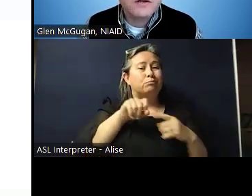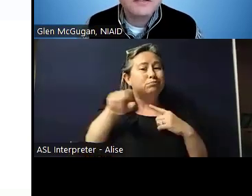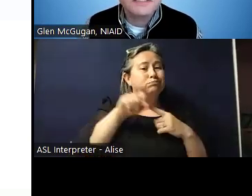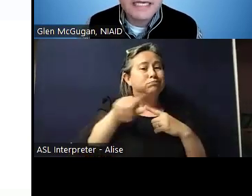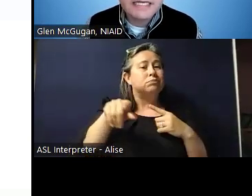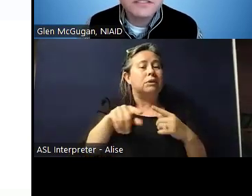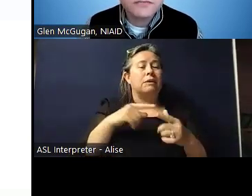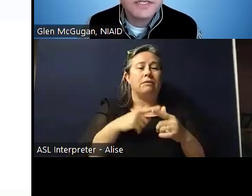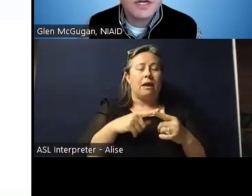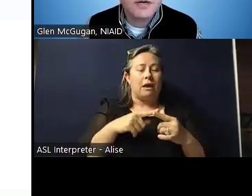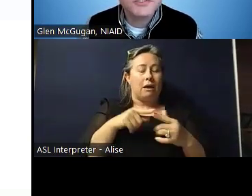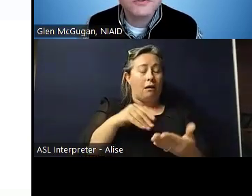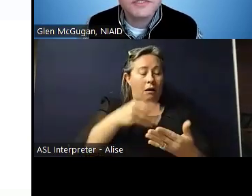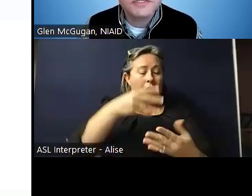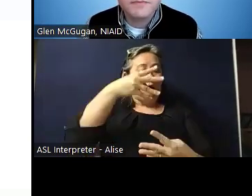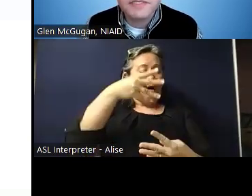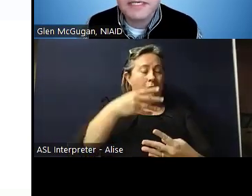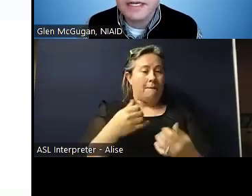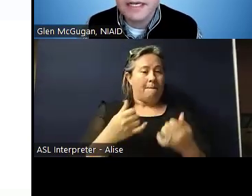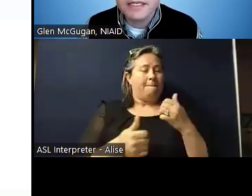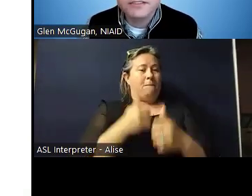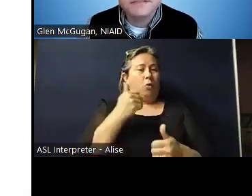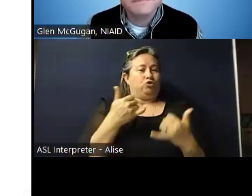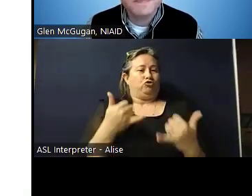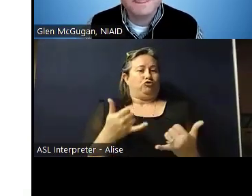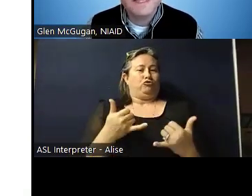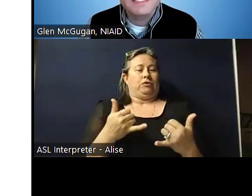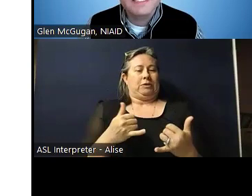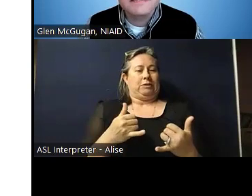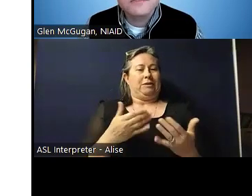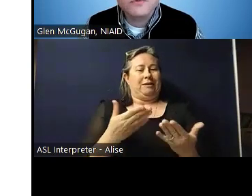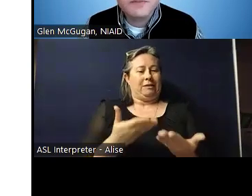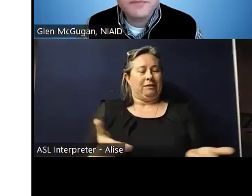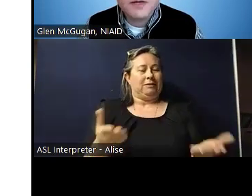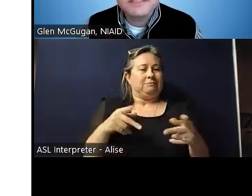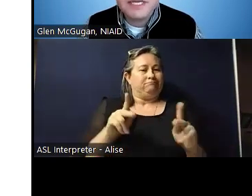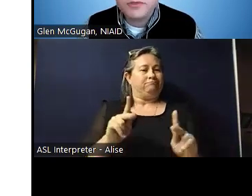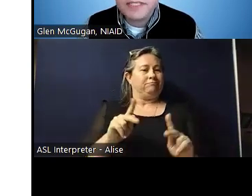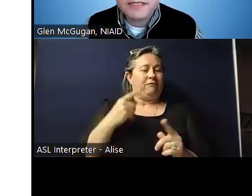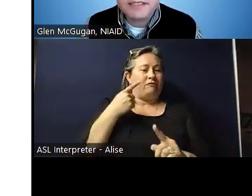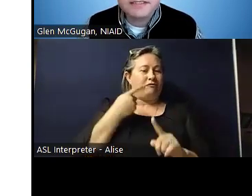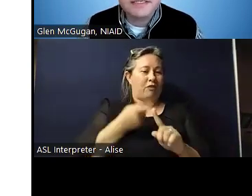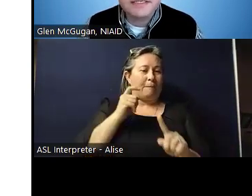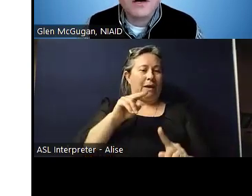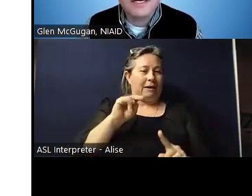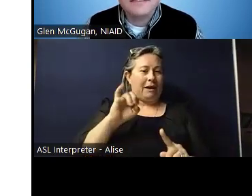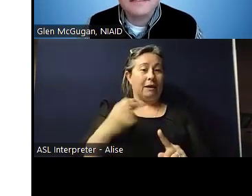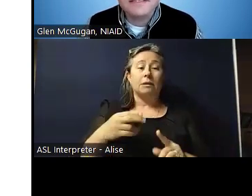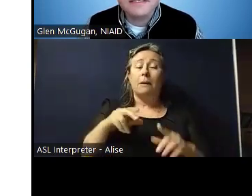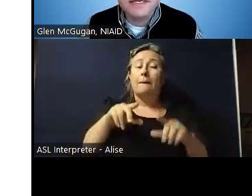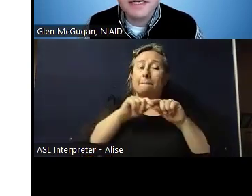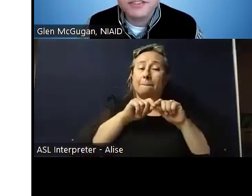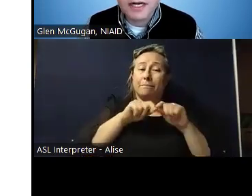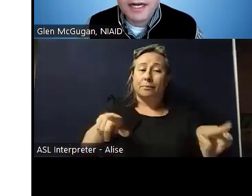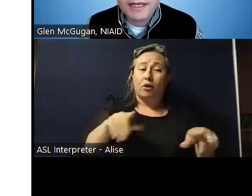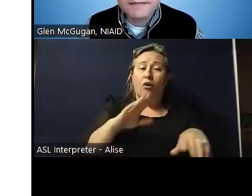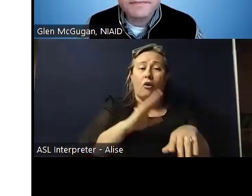on the latest funding opportunities from the NIH. These will be published simultaneously on the NIH Guide